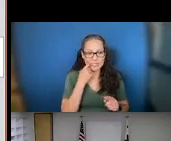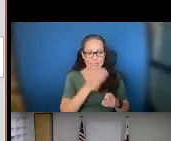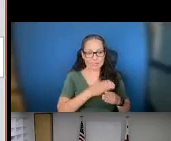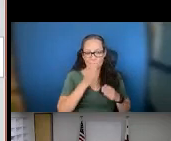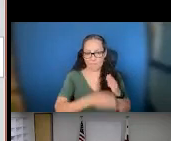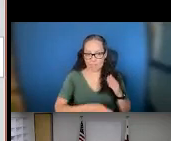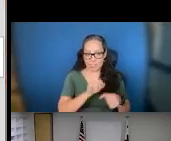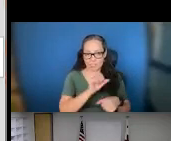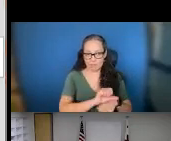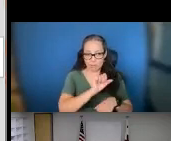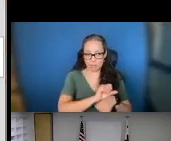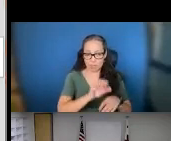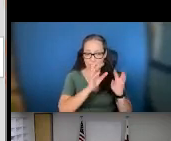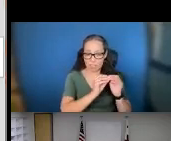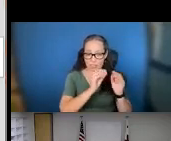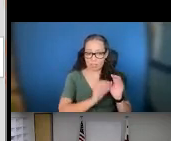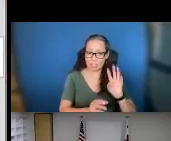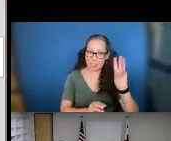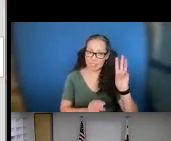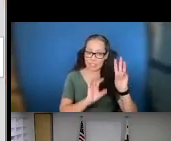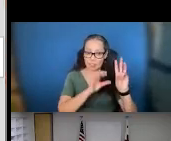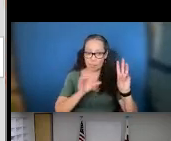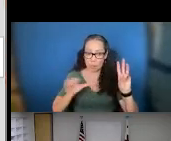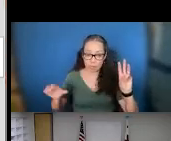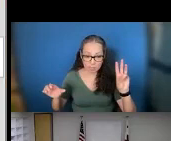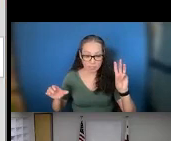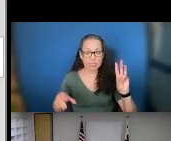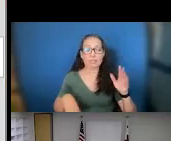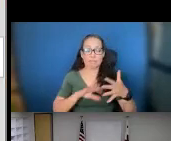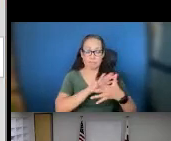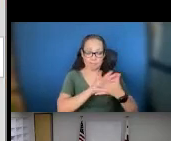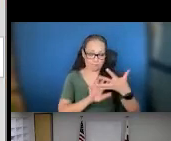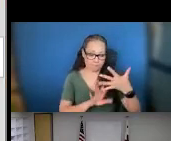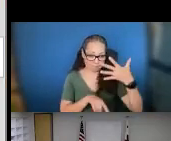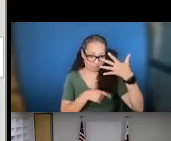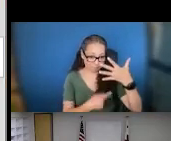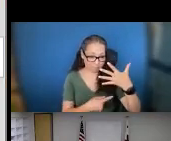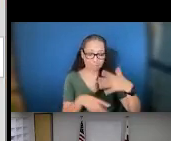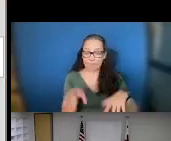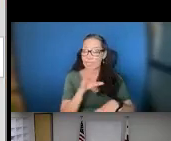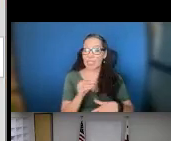sessions on each of the six components so um while you may have seen some of the recommendations